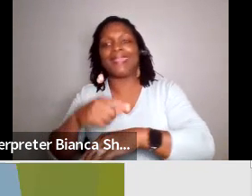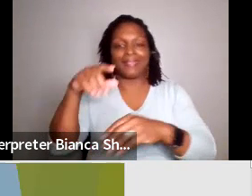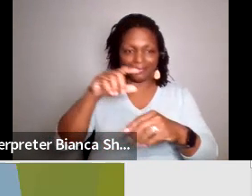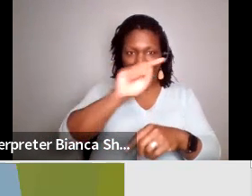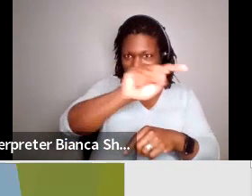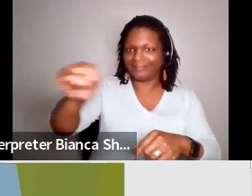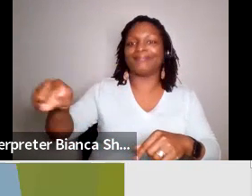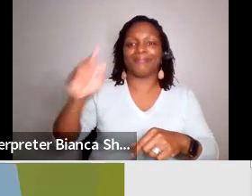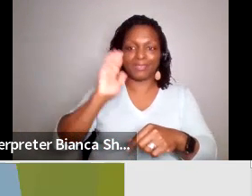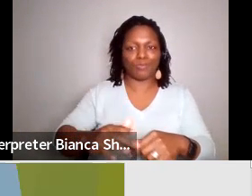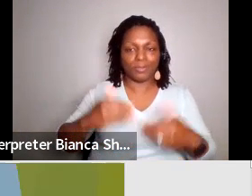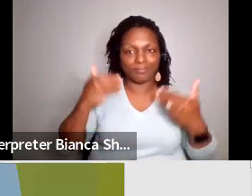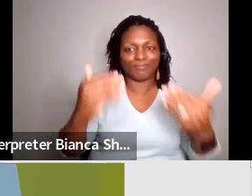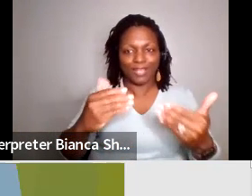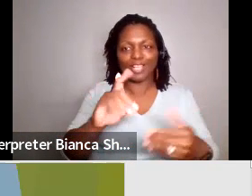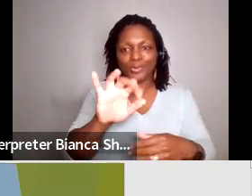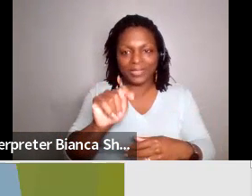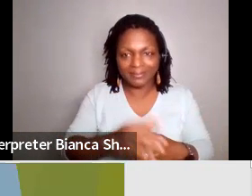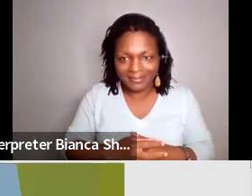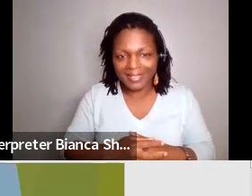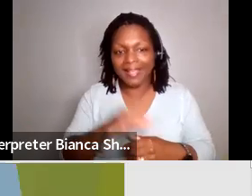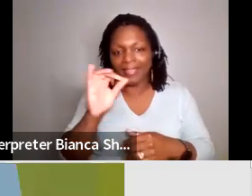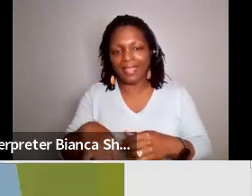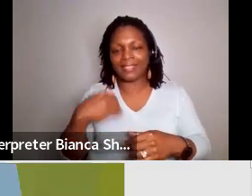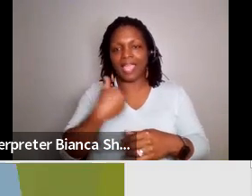And they are what we call our single point of entry.